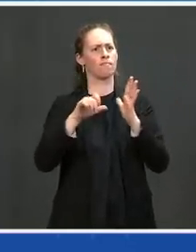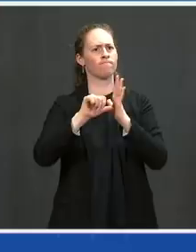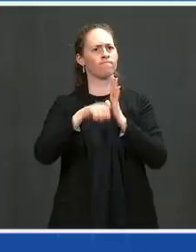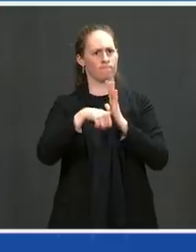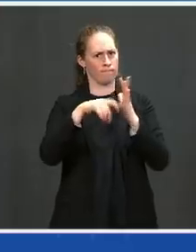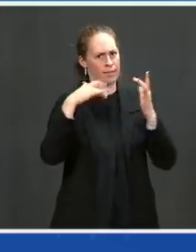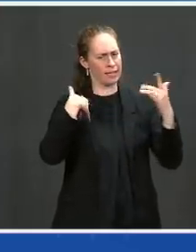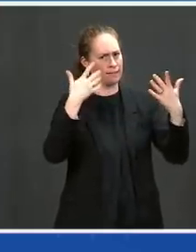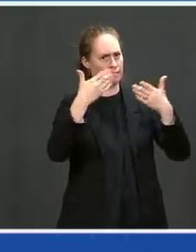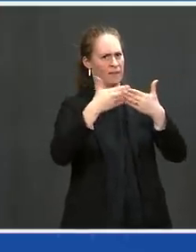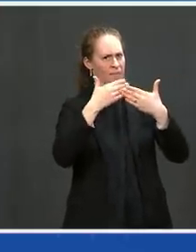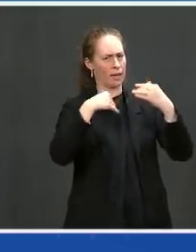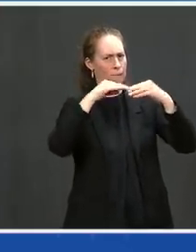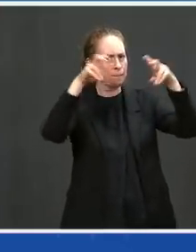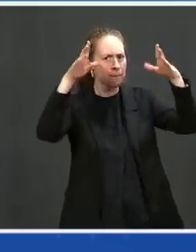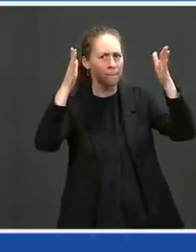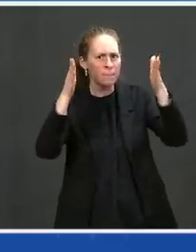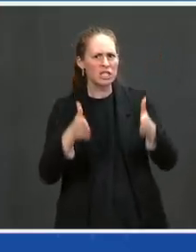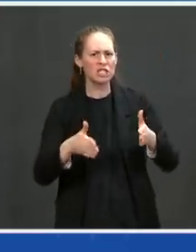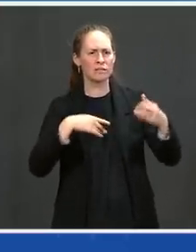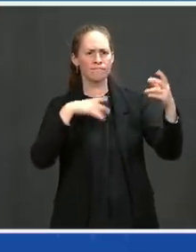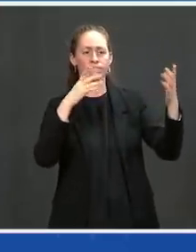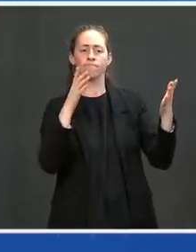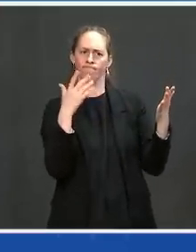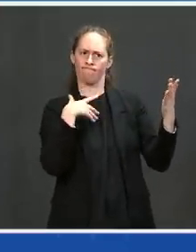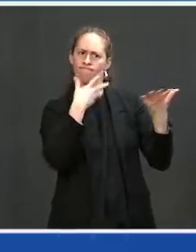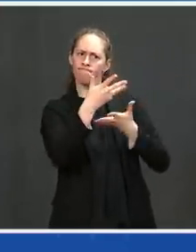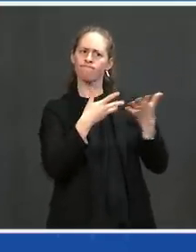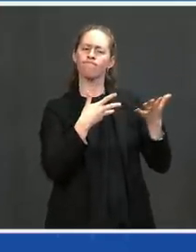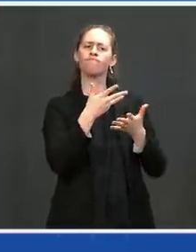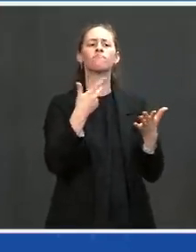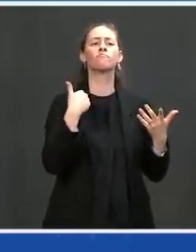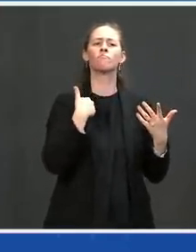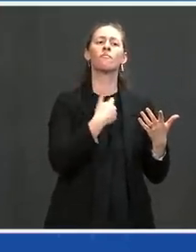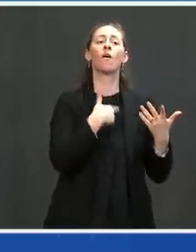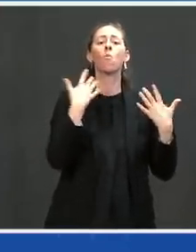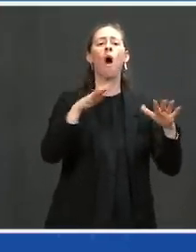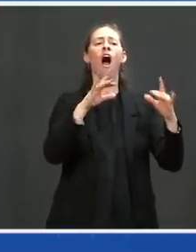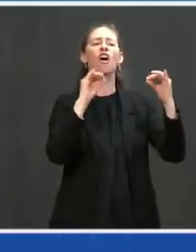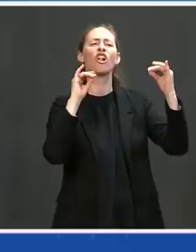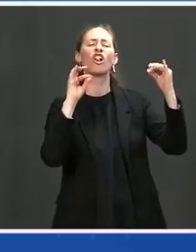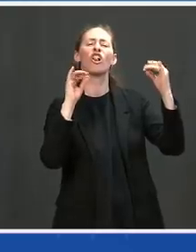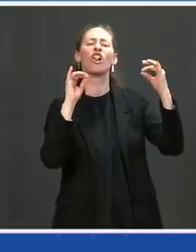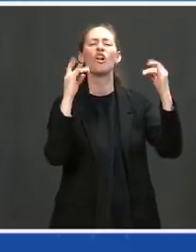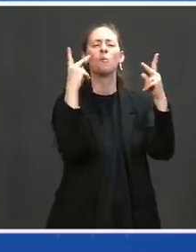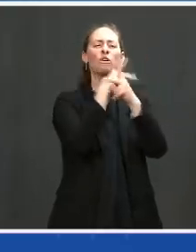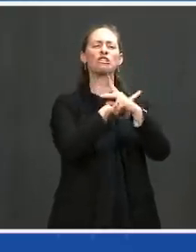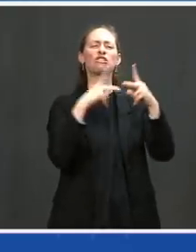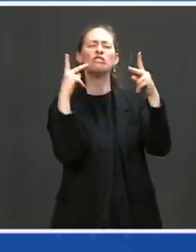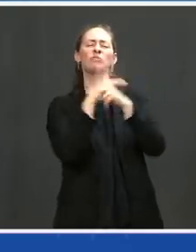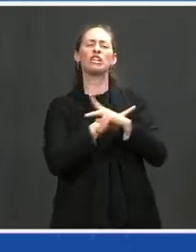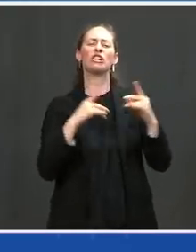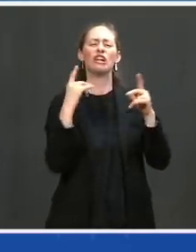that we're not looking for confrontation, although we know there will be steep, steep competition.